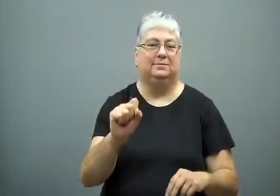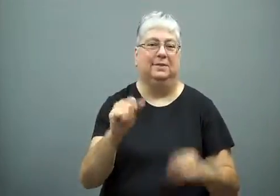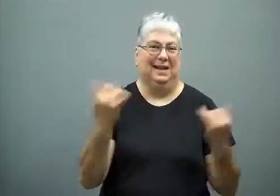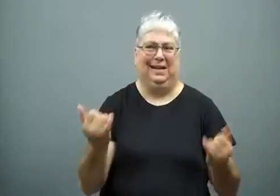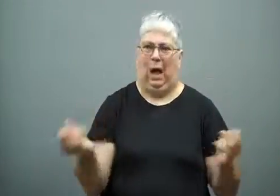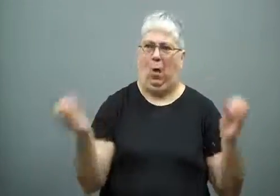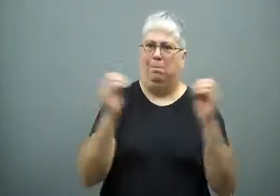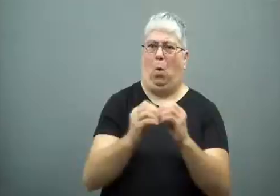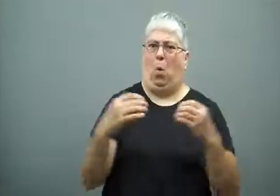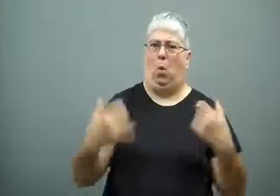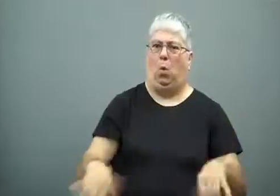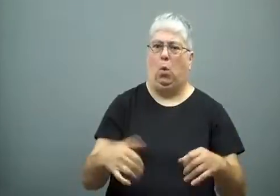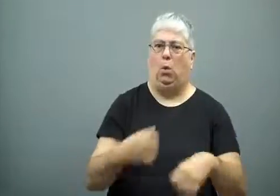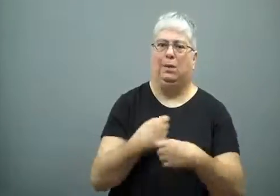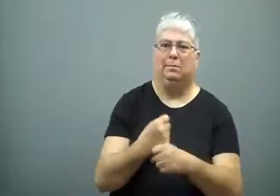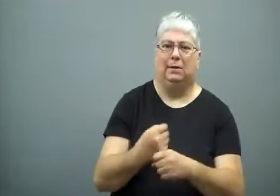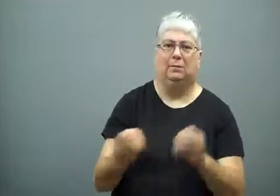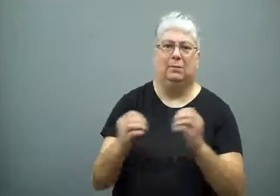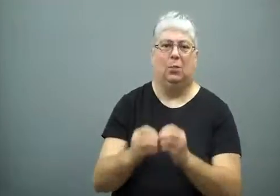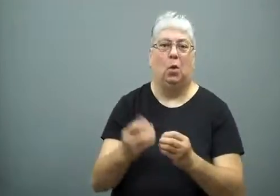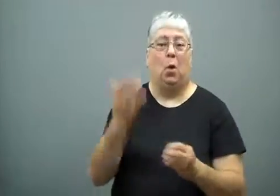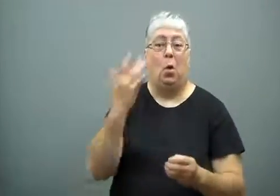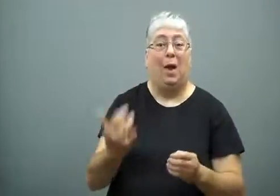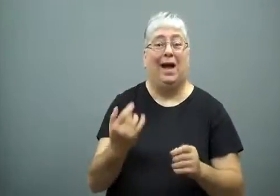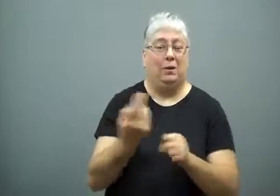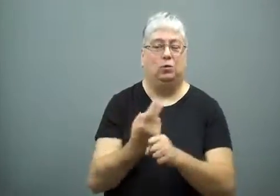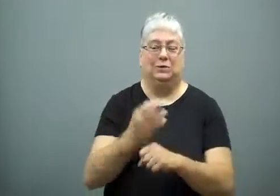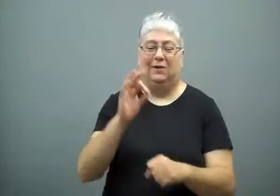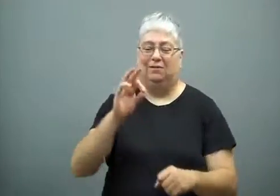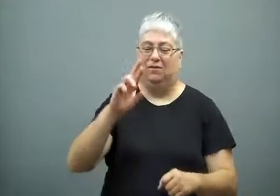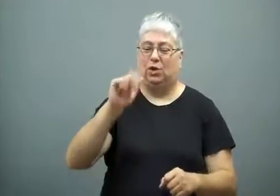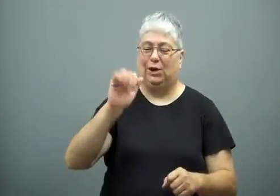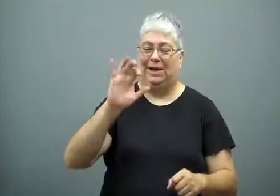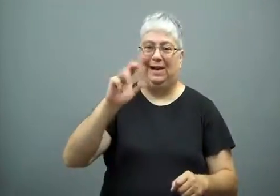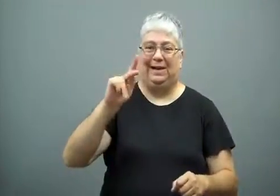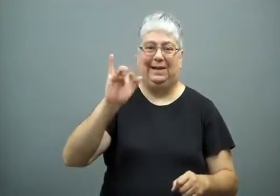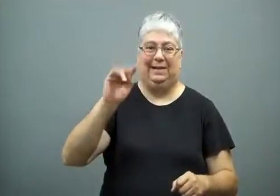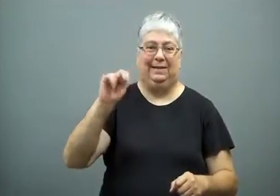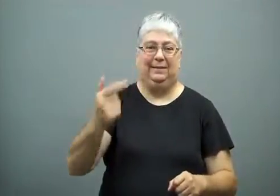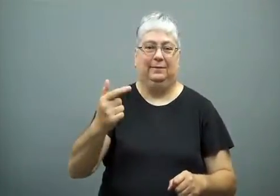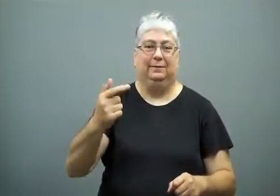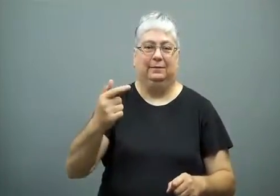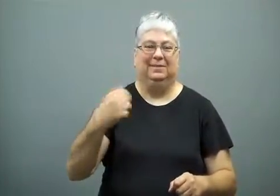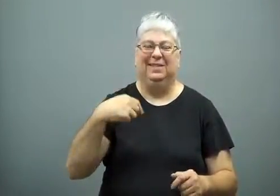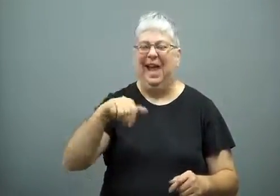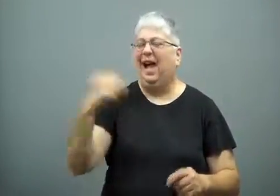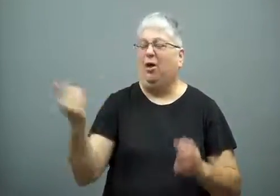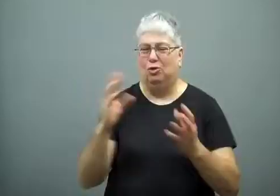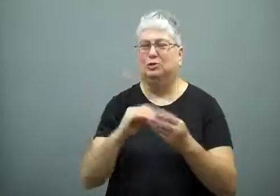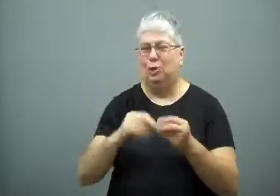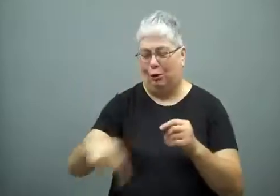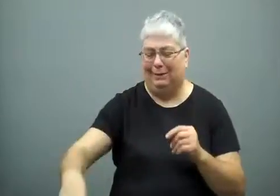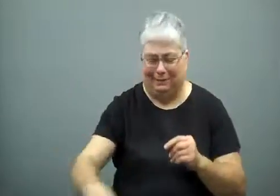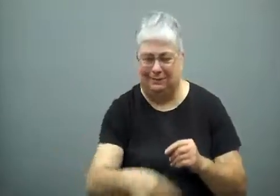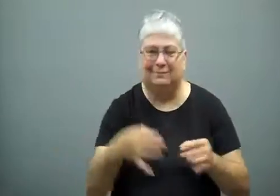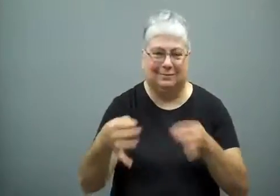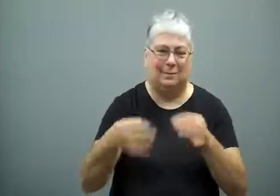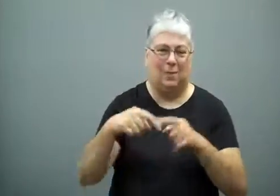It is much more readily available because of fracking.